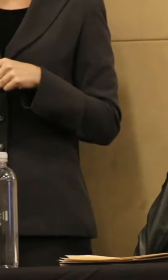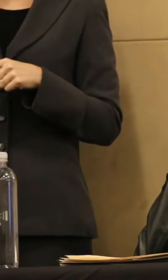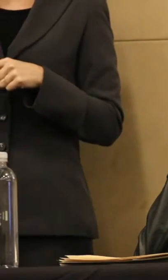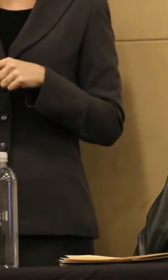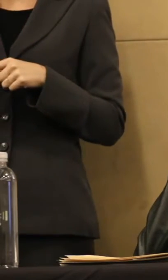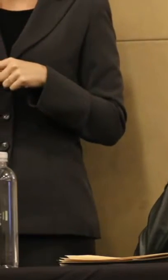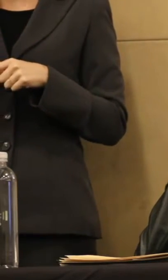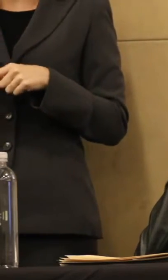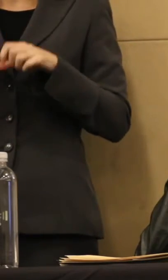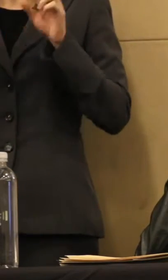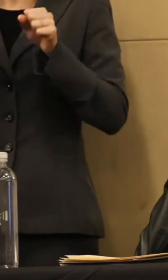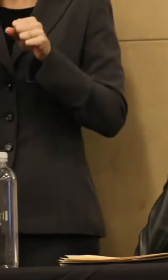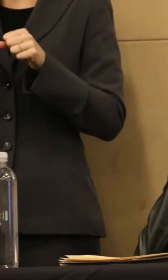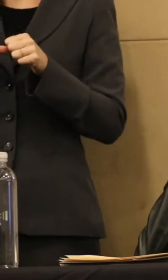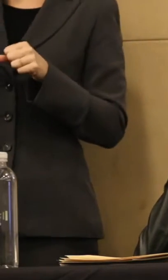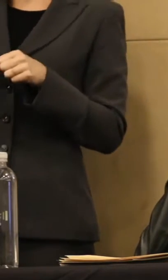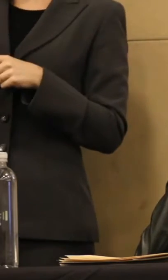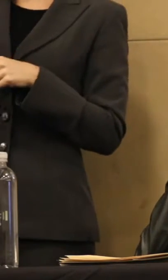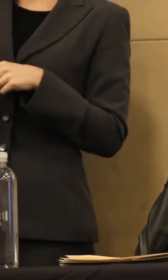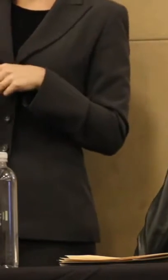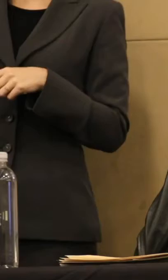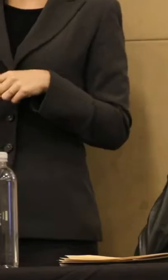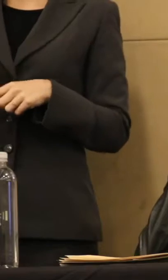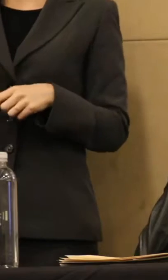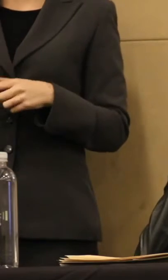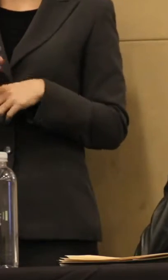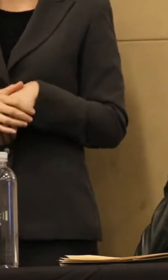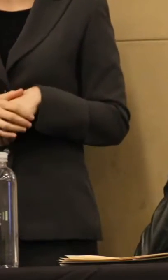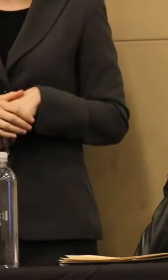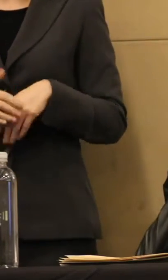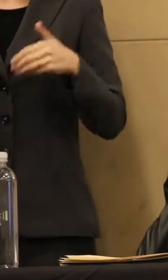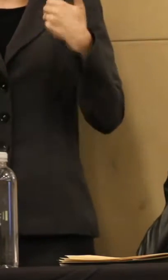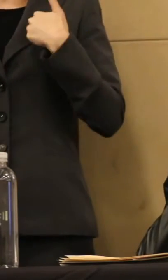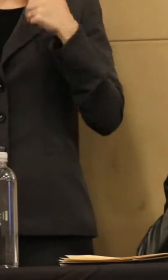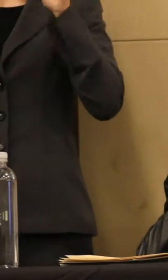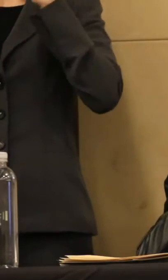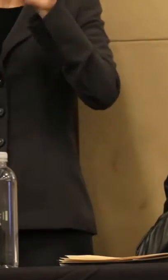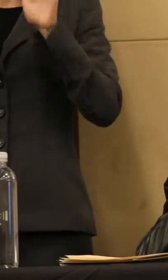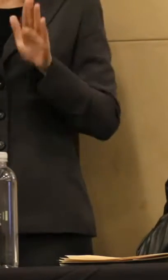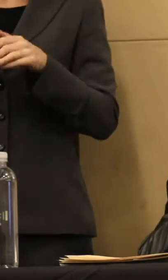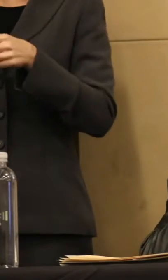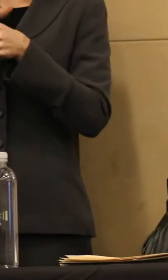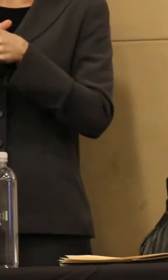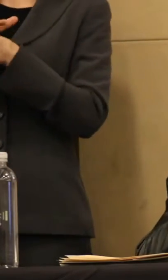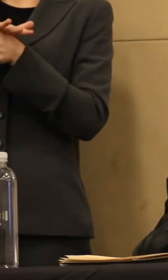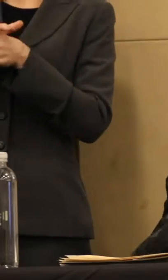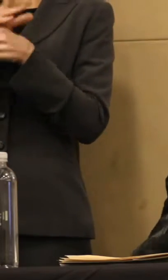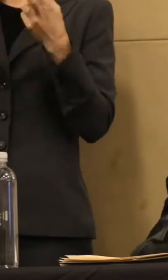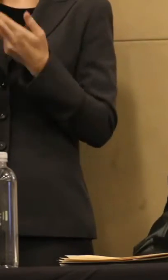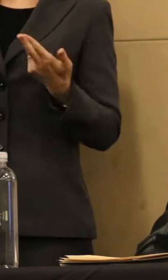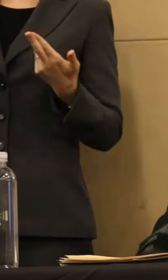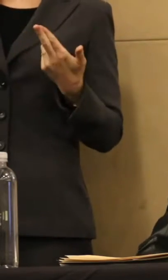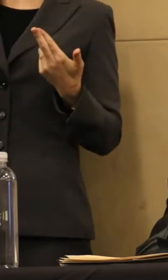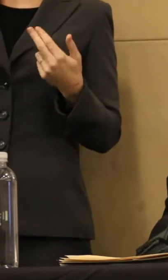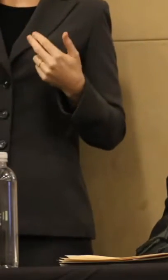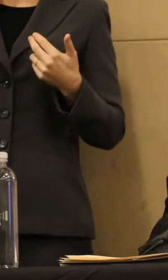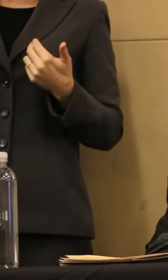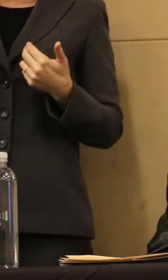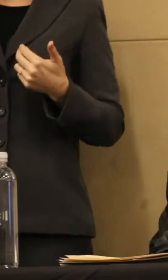And they have terrific on site resources for employers, if an employer wants to bring someone